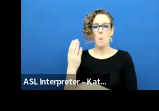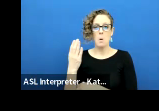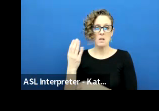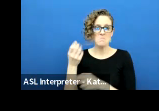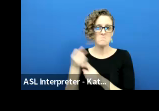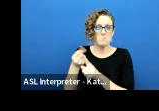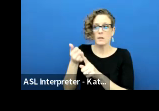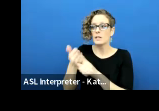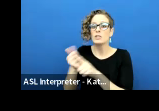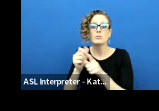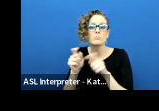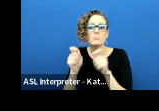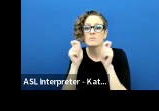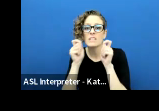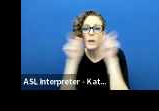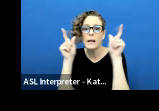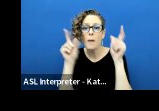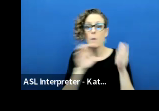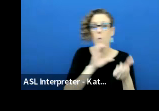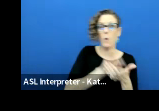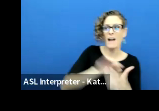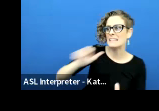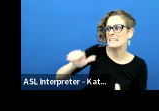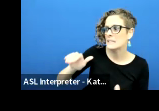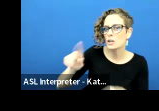she couldn't wake him up um the EMTs didn't wake him up so they took him into the hospital